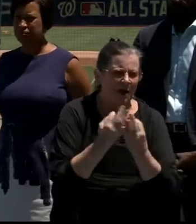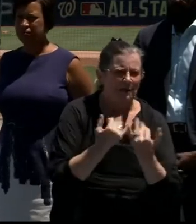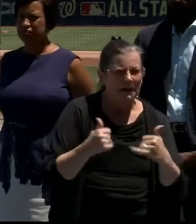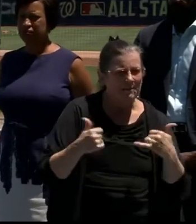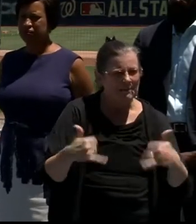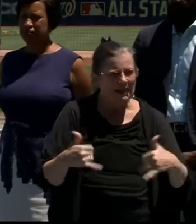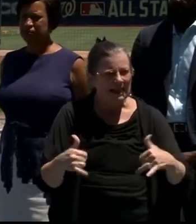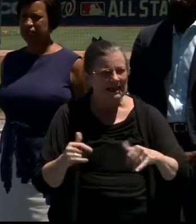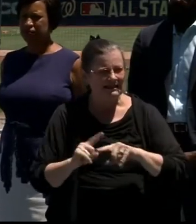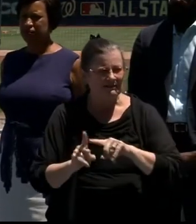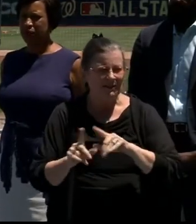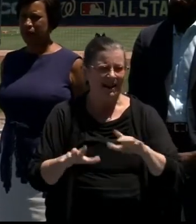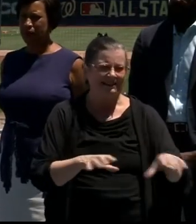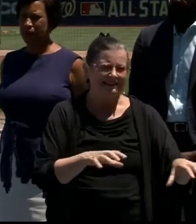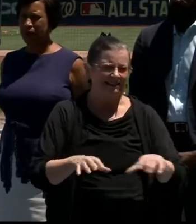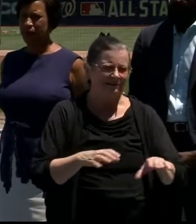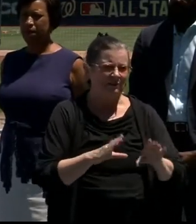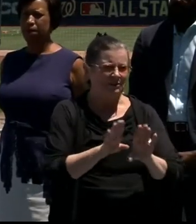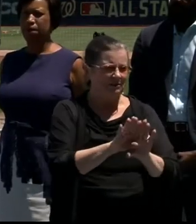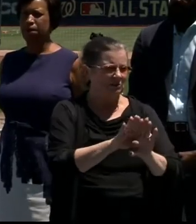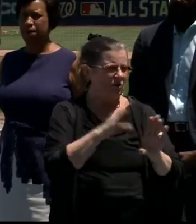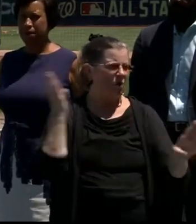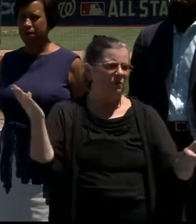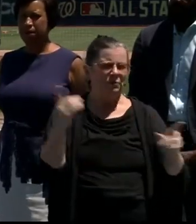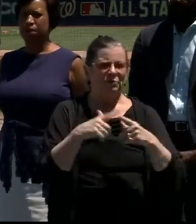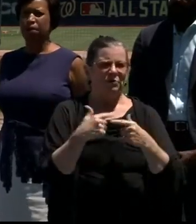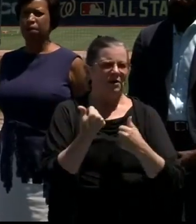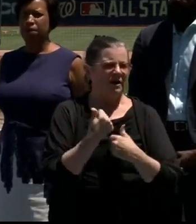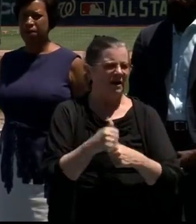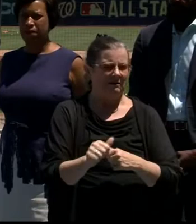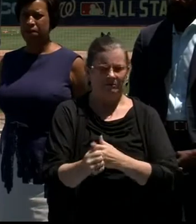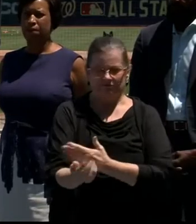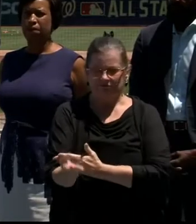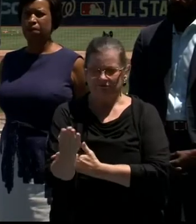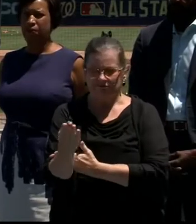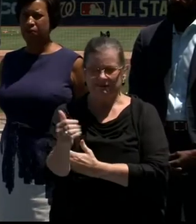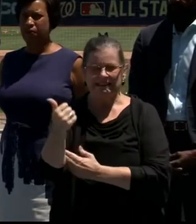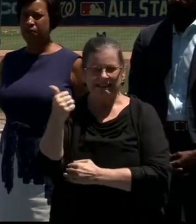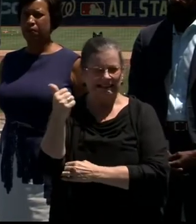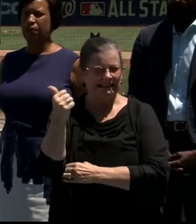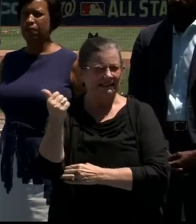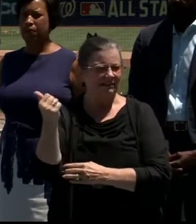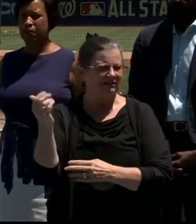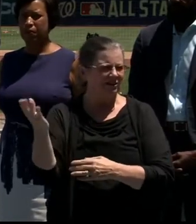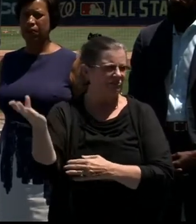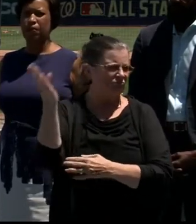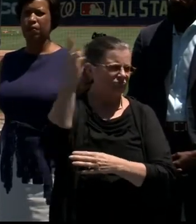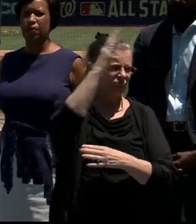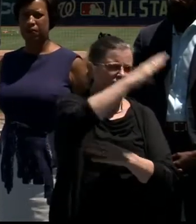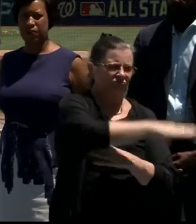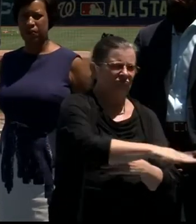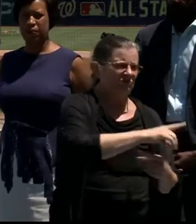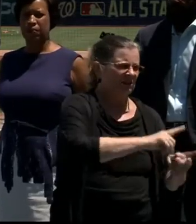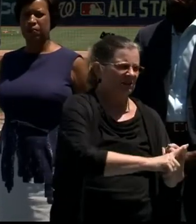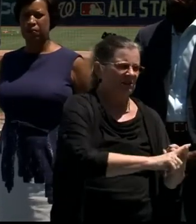PLAY BALLPARK WILL OPEN ON FRIDAY AT 10:00 A.M. AND THIS, TOO, WILL BE OPEN THROUGH TUESDAY THE DAY OF THE ALL-STAR GAME.